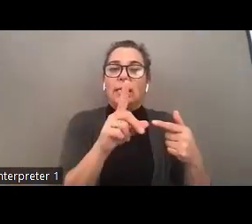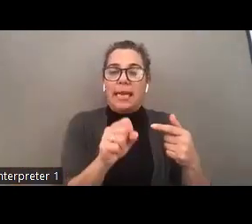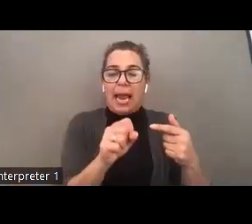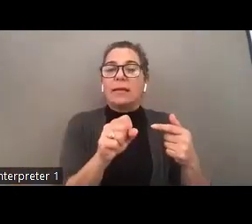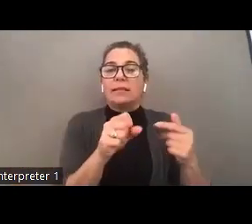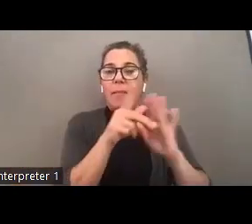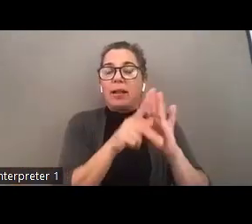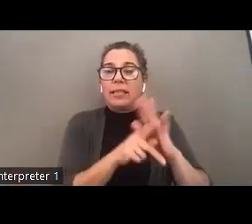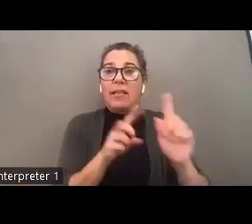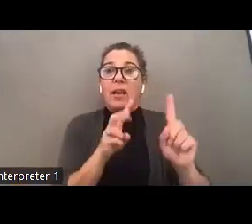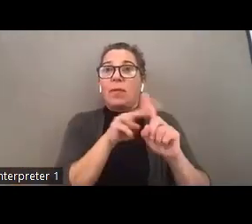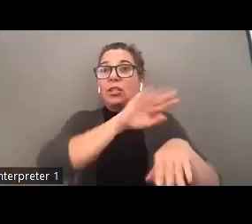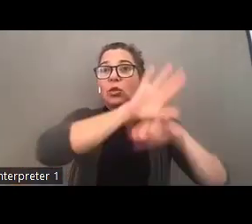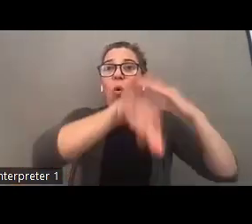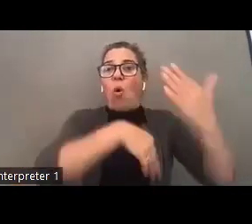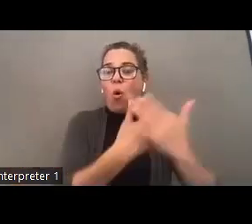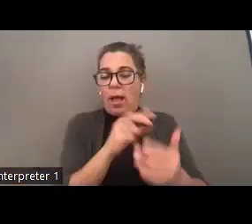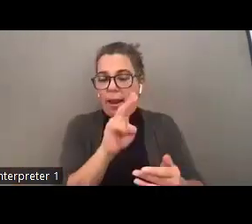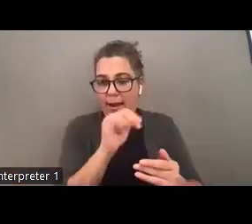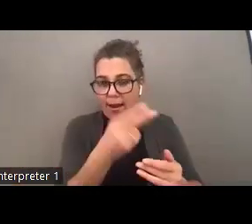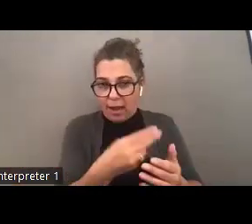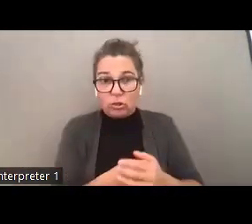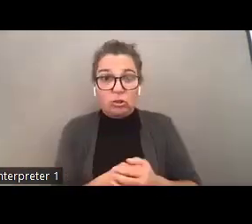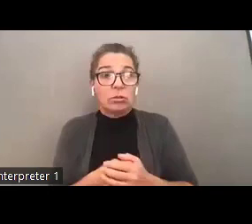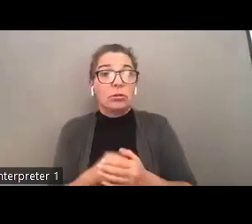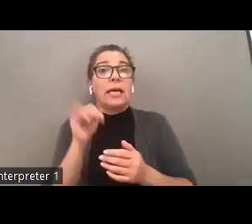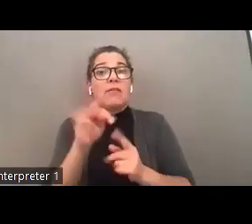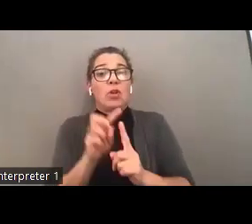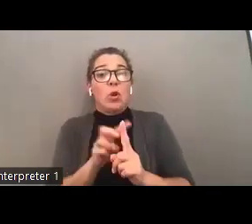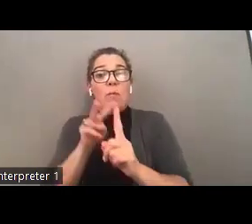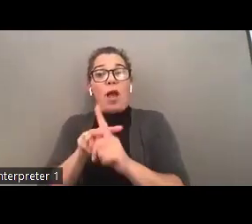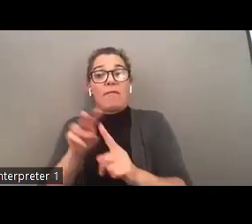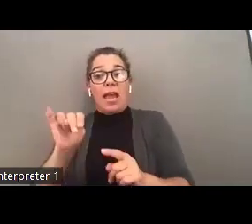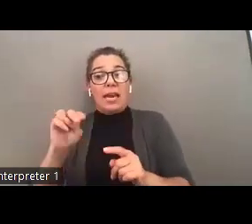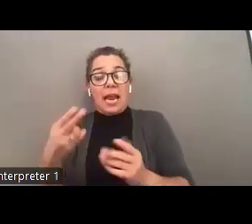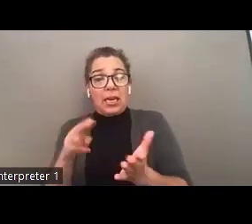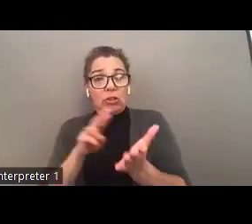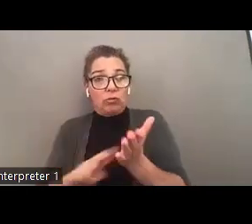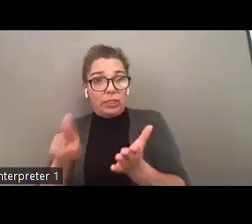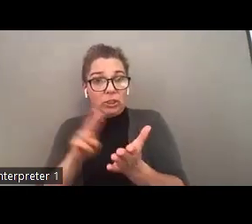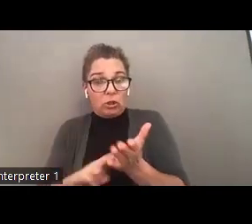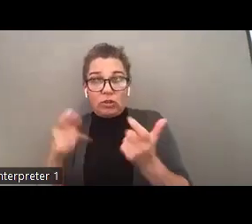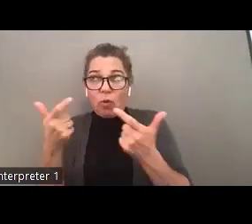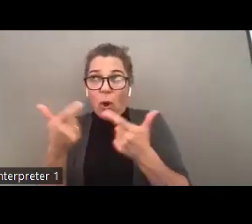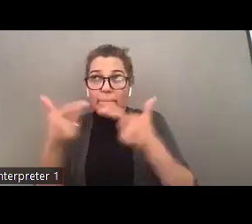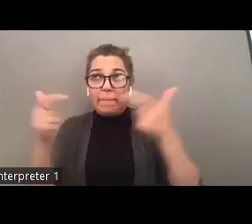NIH expects applicants who apply for NIH funding for research that generates large scale genomic data